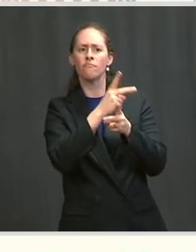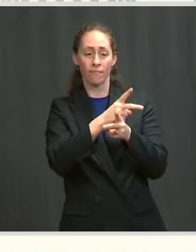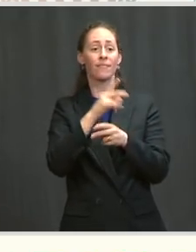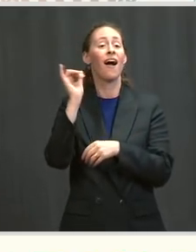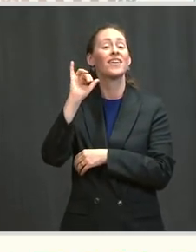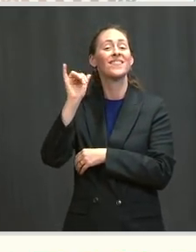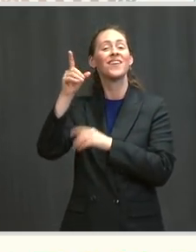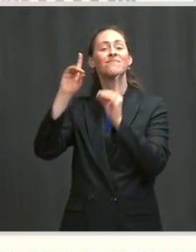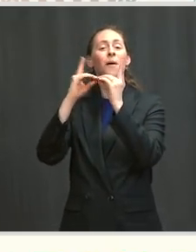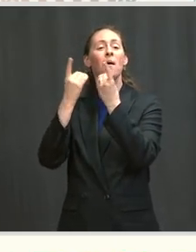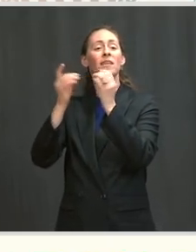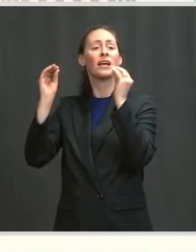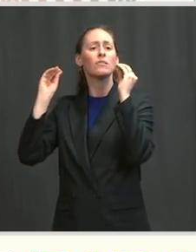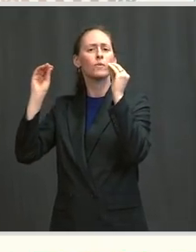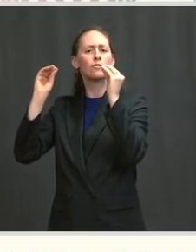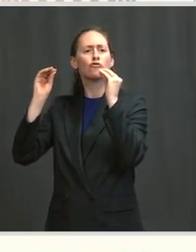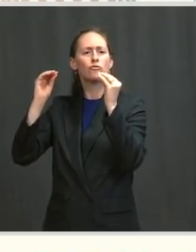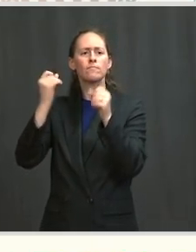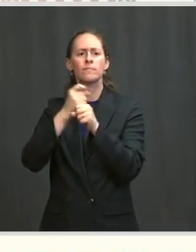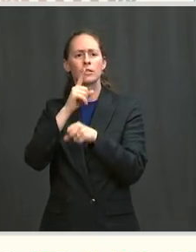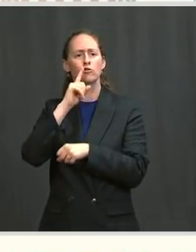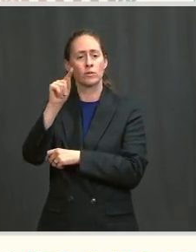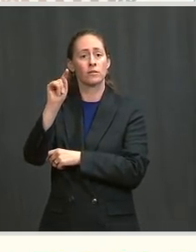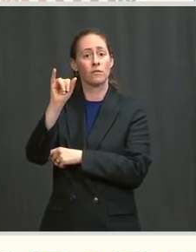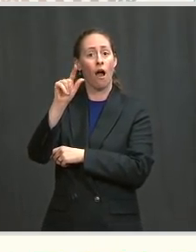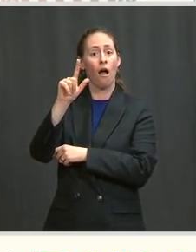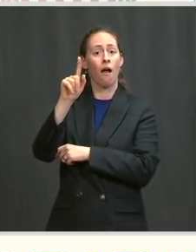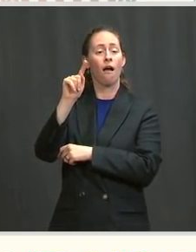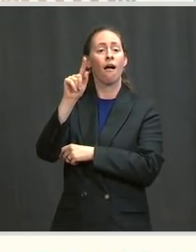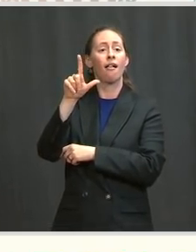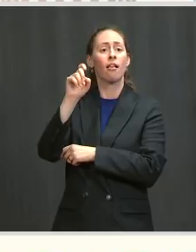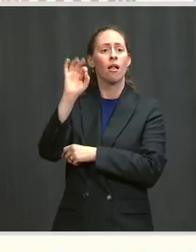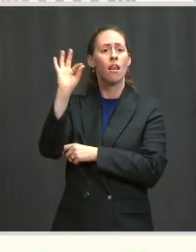made clear that Title IX protections apply to sexual orientation and gender identity --